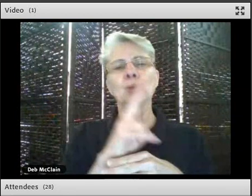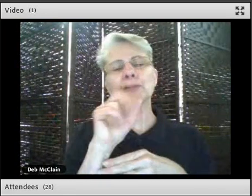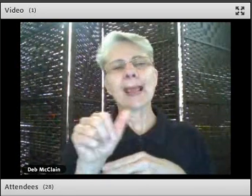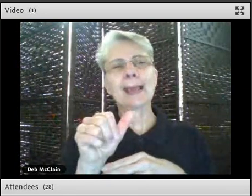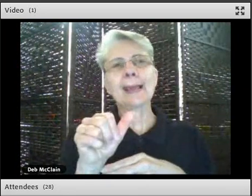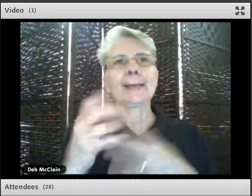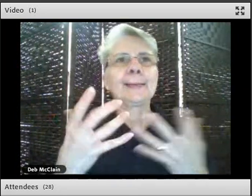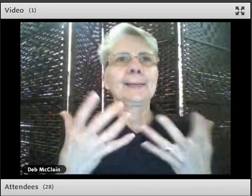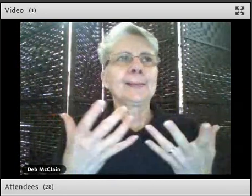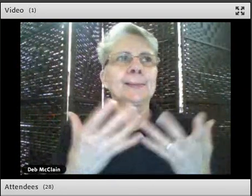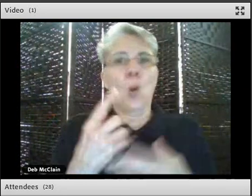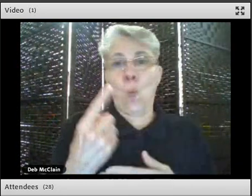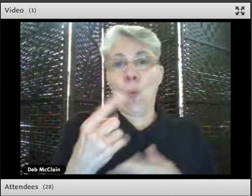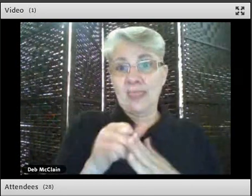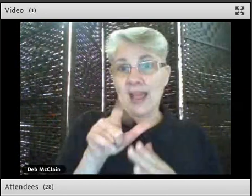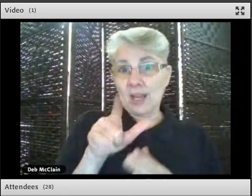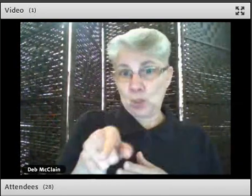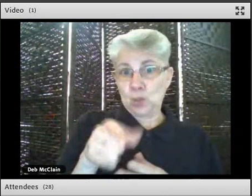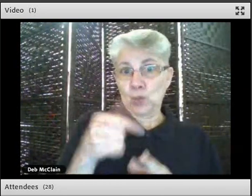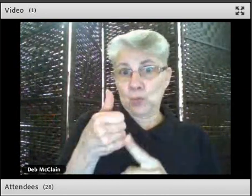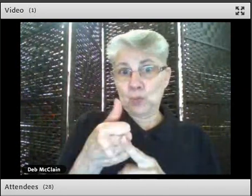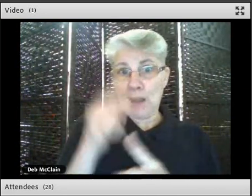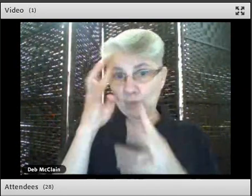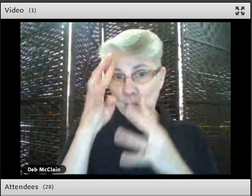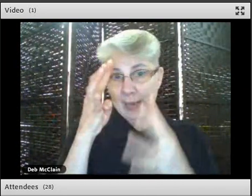So it's decision that you have to make.